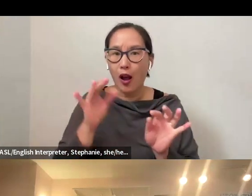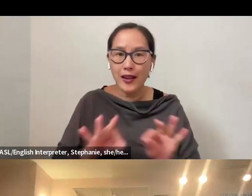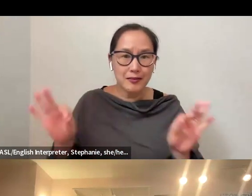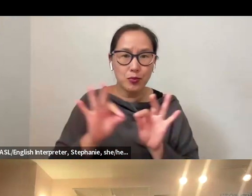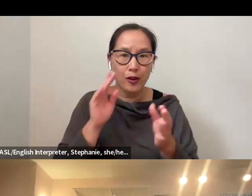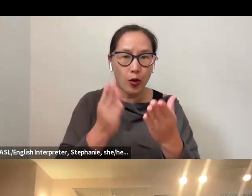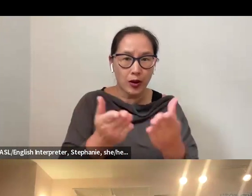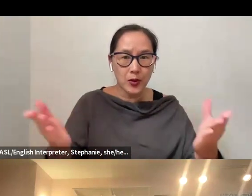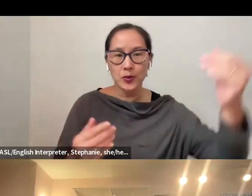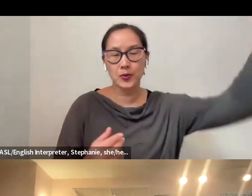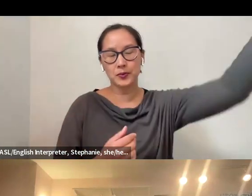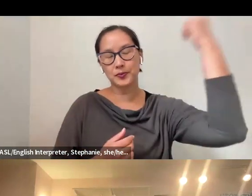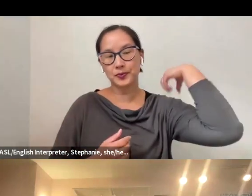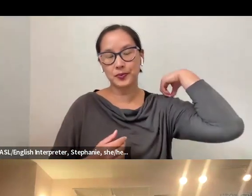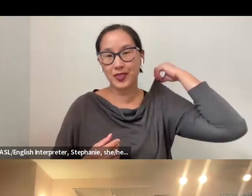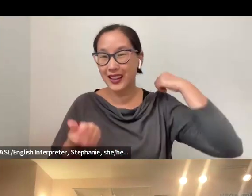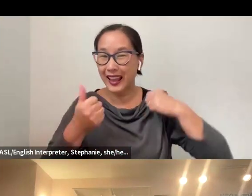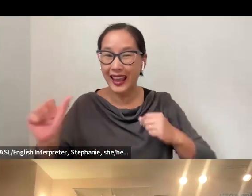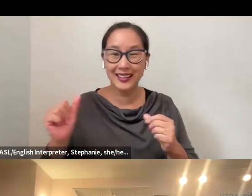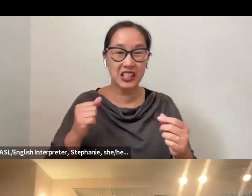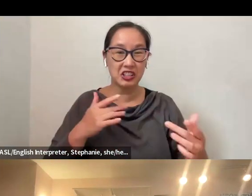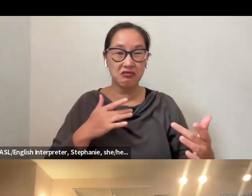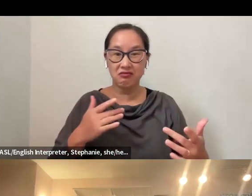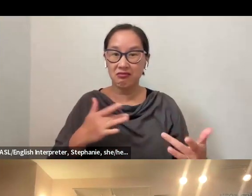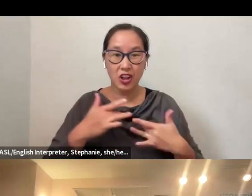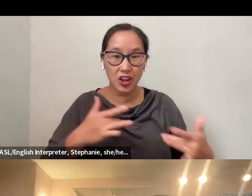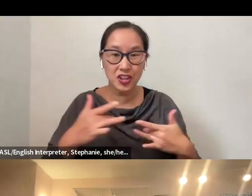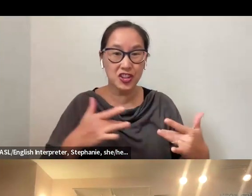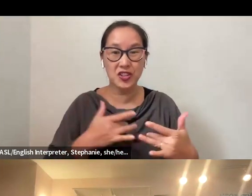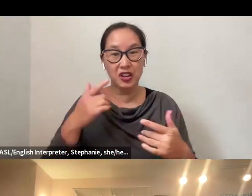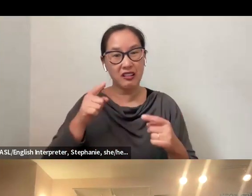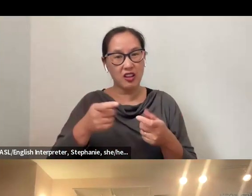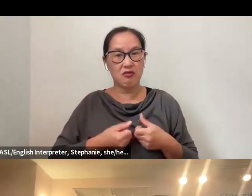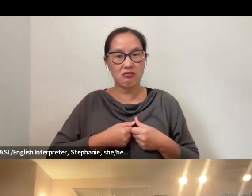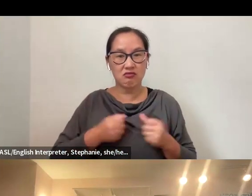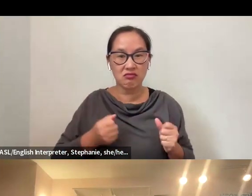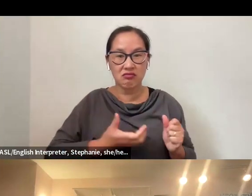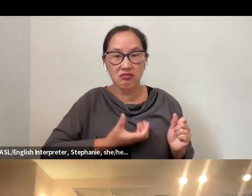and any worries you had during the process with being so vulnerable? We'll start with you, Malak.